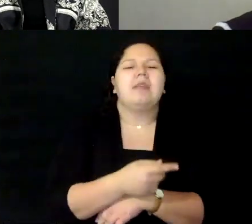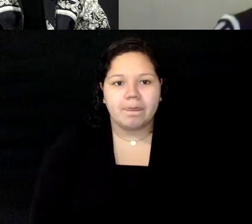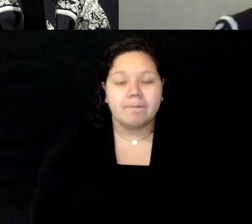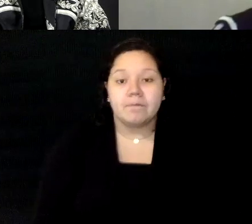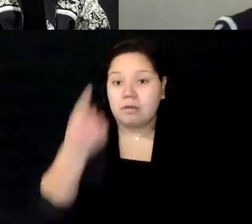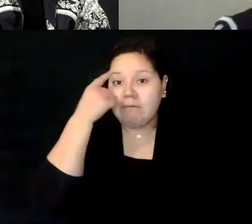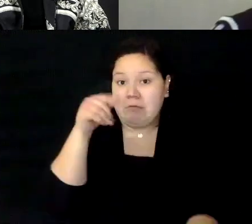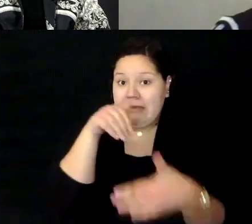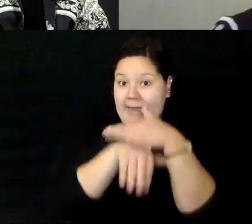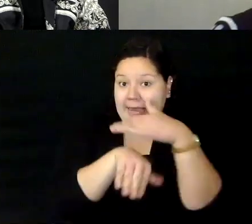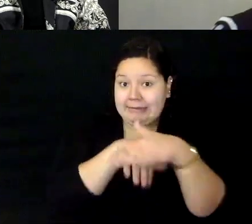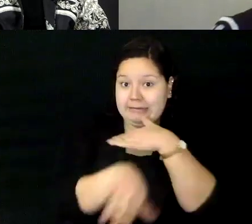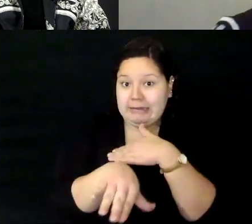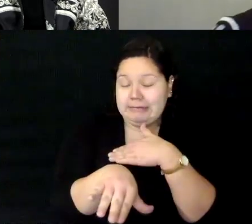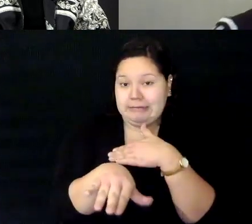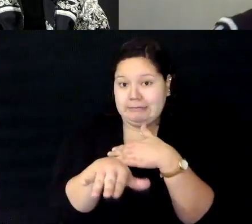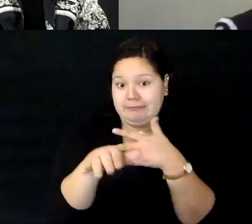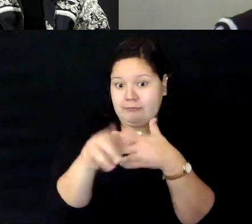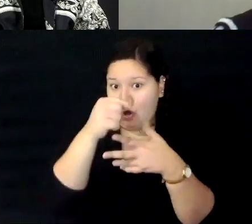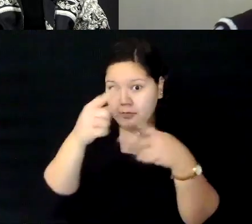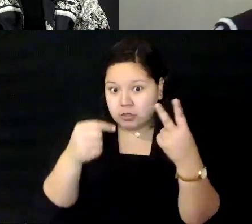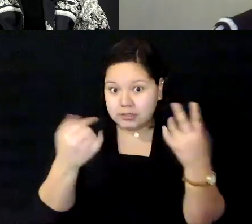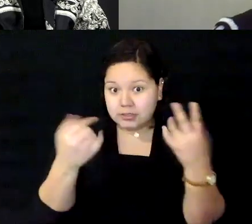So in terms of access offerings for today,